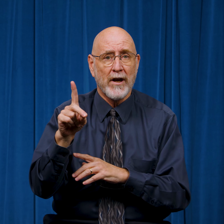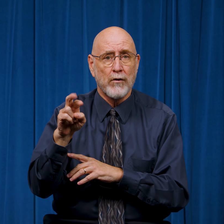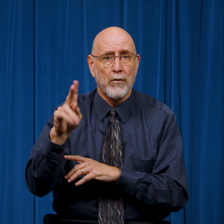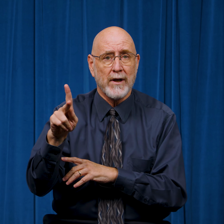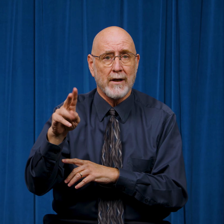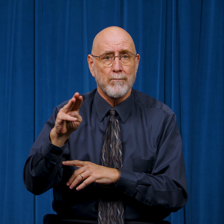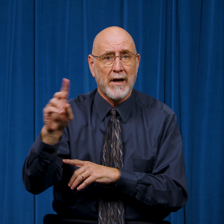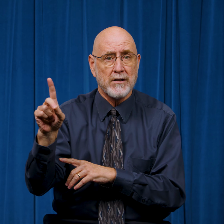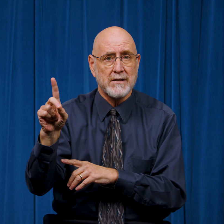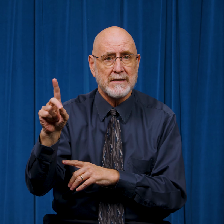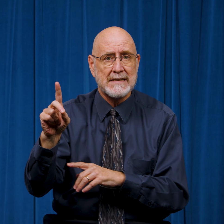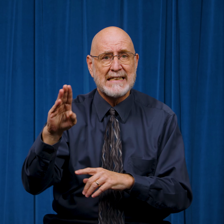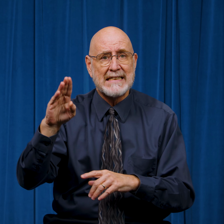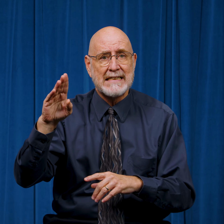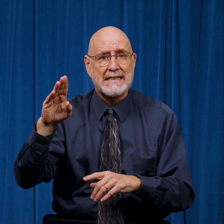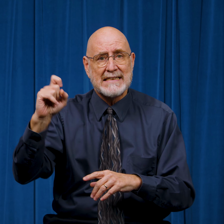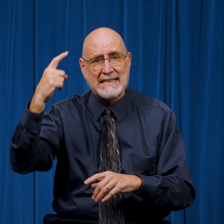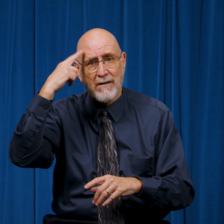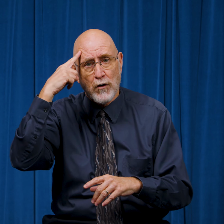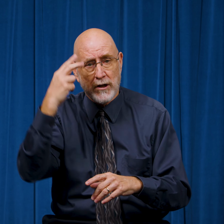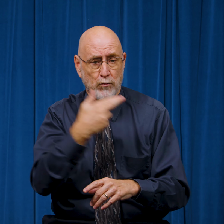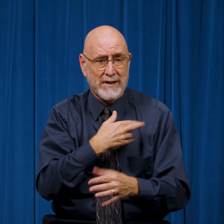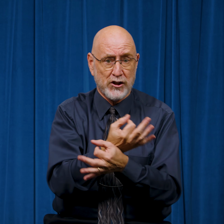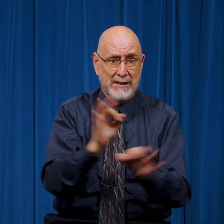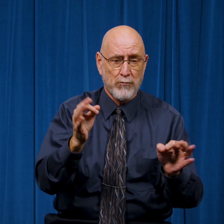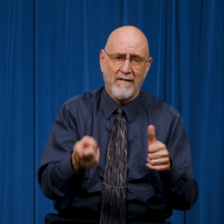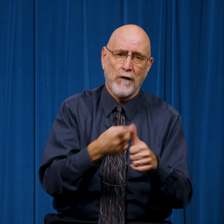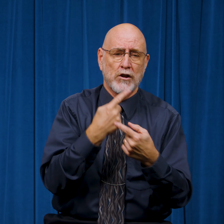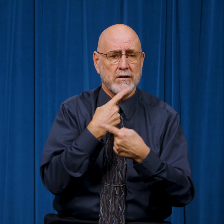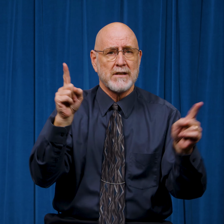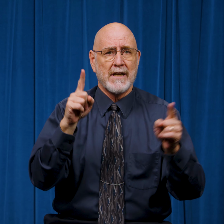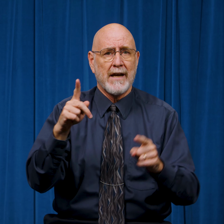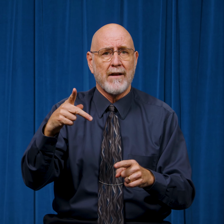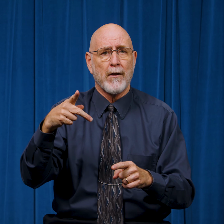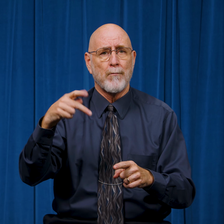Civil and Religious Liberty first proclaimed in the Pilgrim Fathers of Maryland